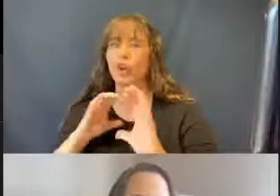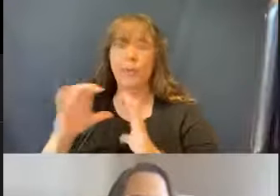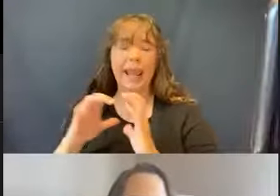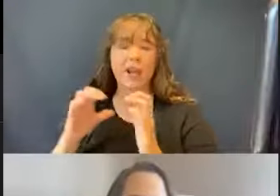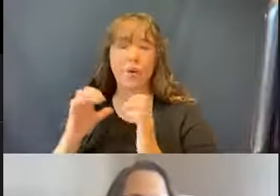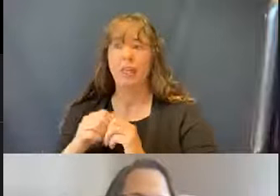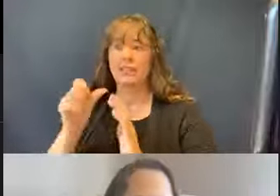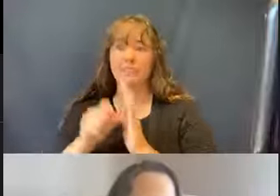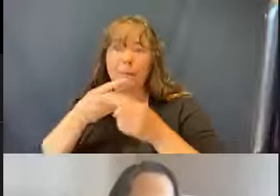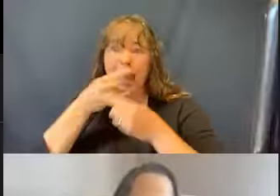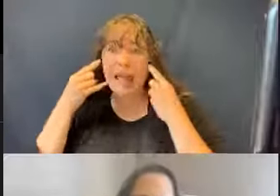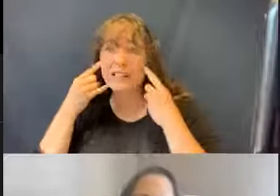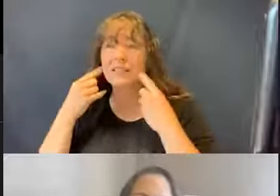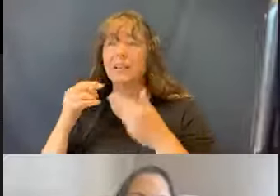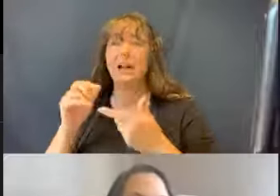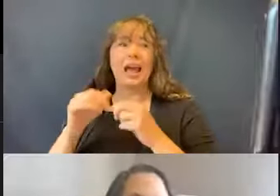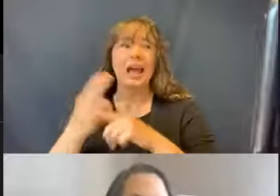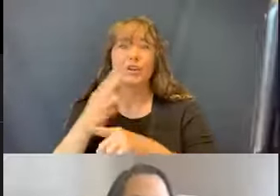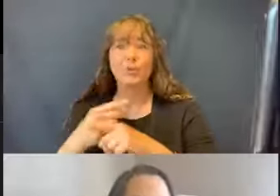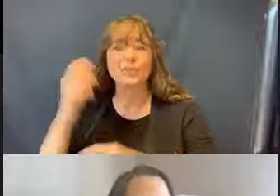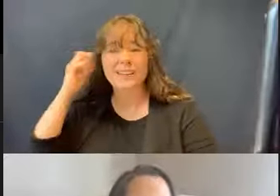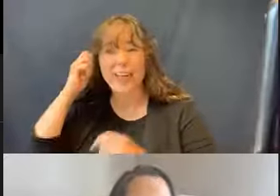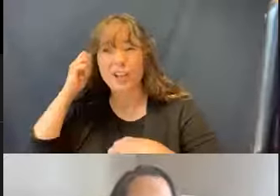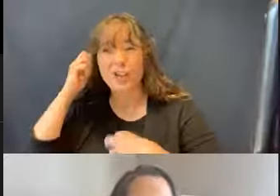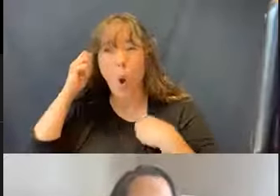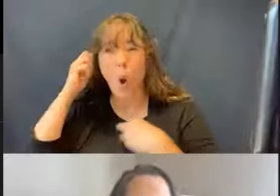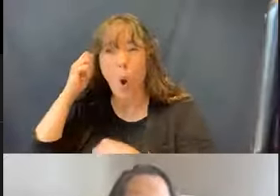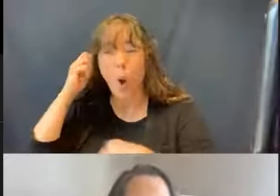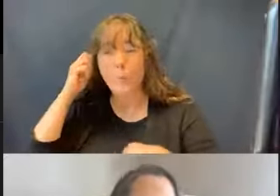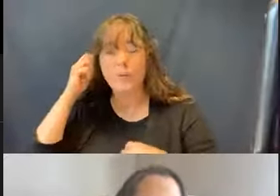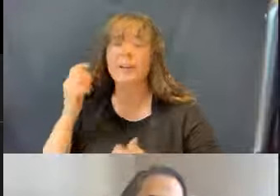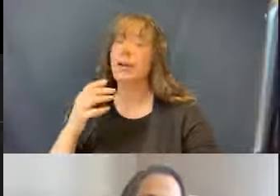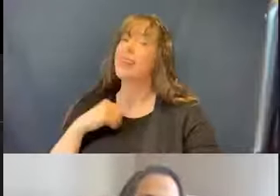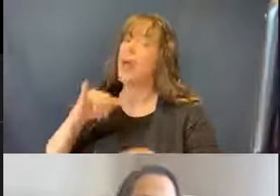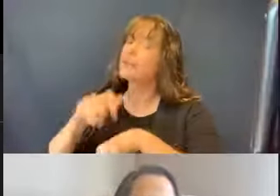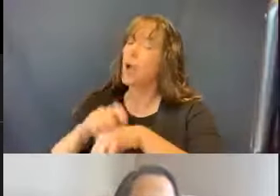a how do I use a stethoscope? I had a mild to moderate hearing loss. And my father found